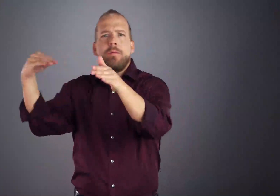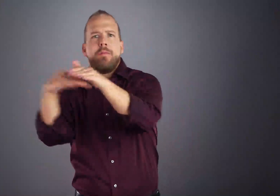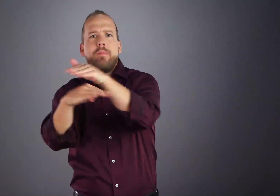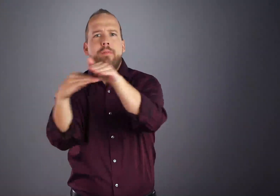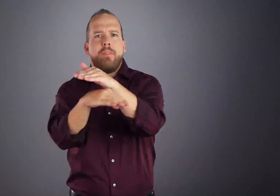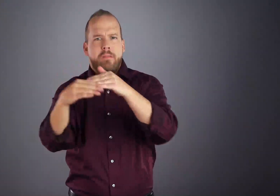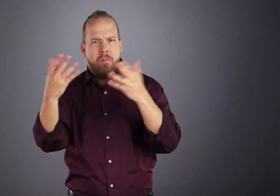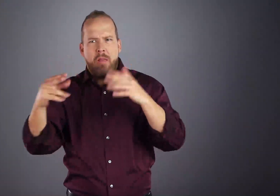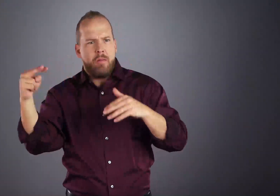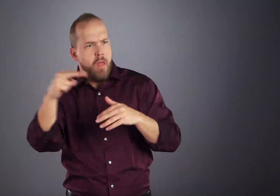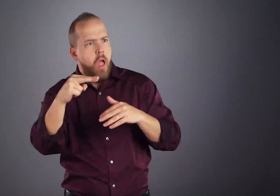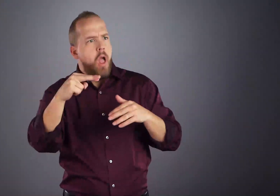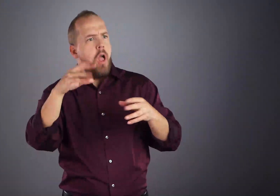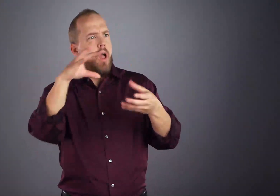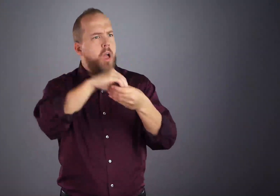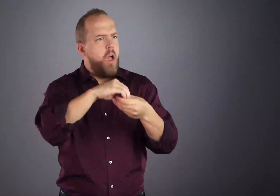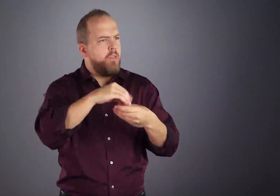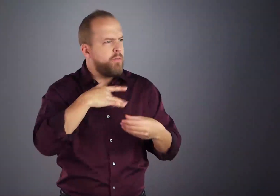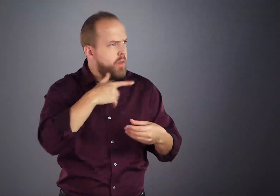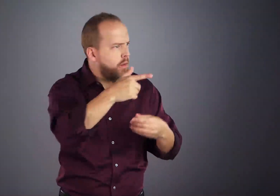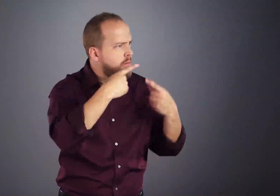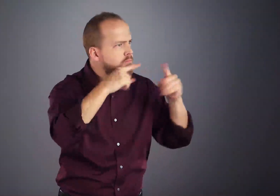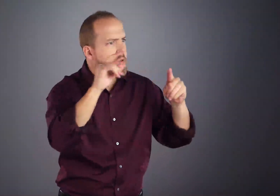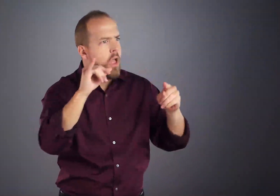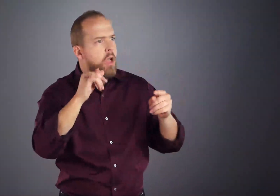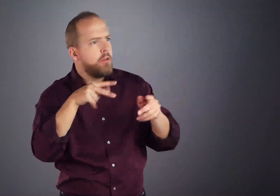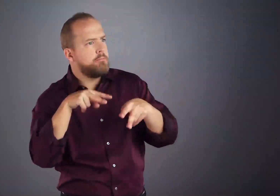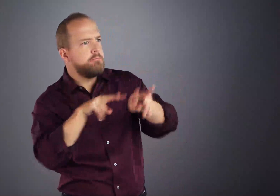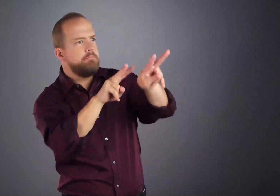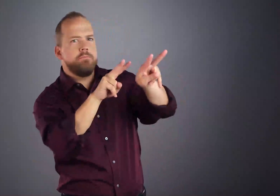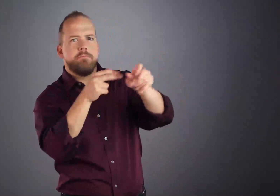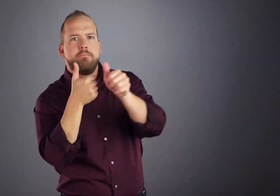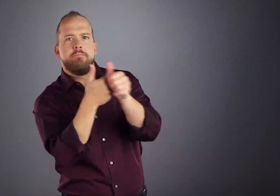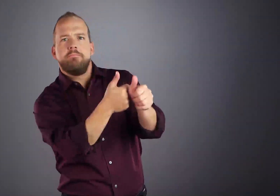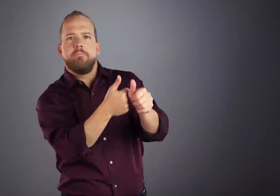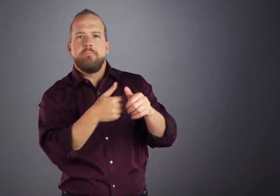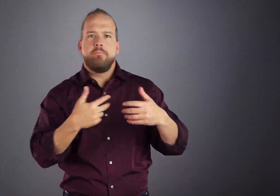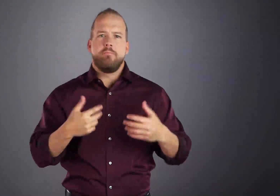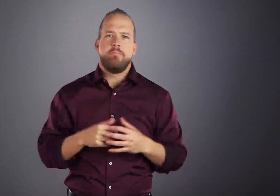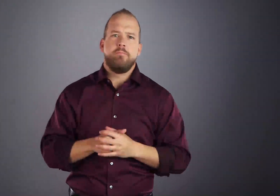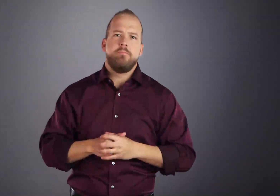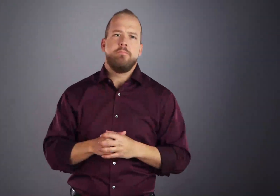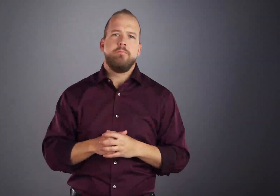We meet frequently so that newcomers may find the fellowship they seek.